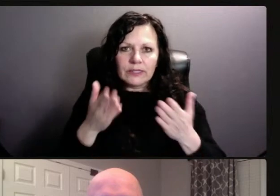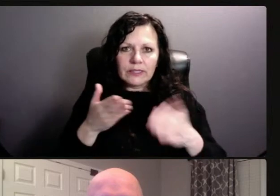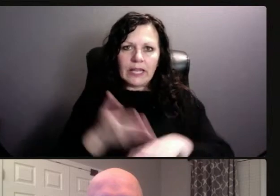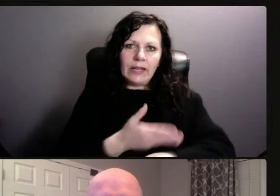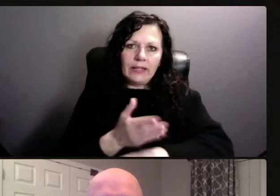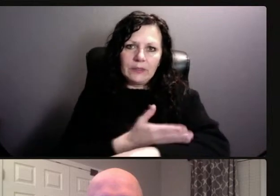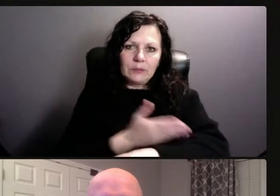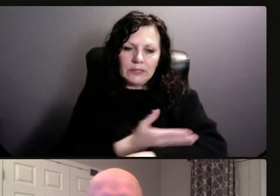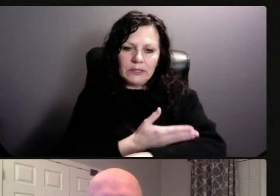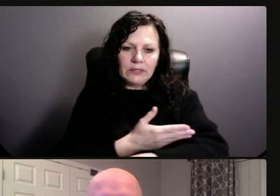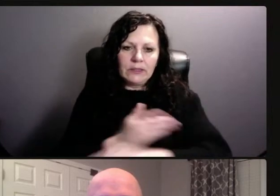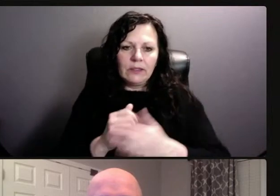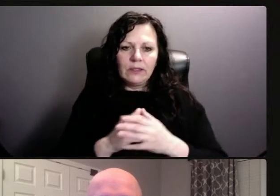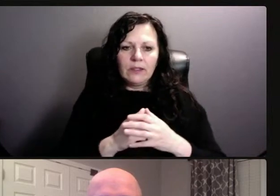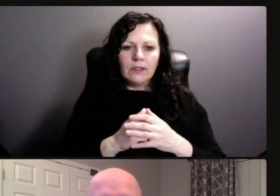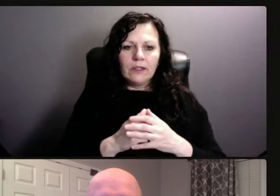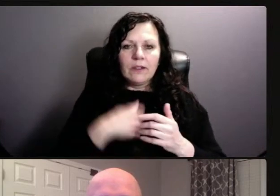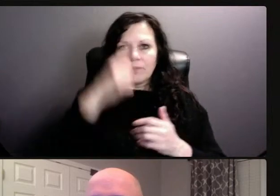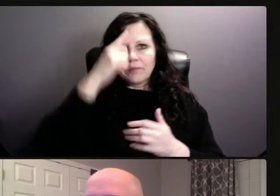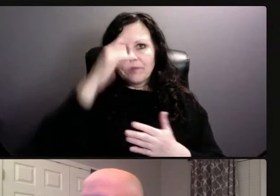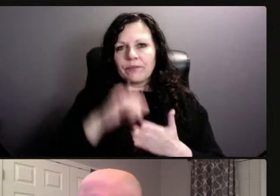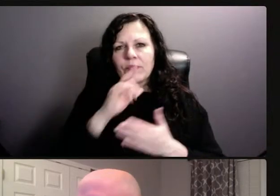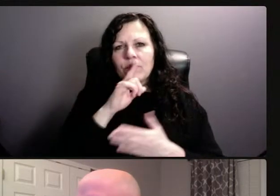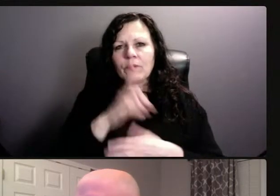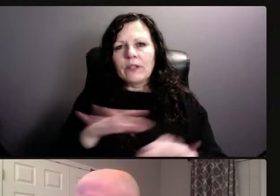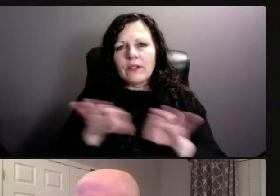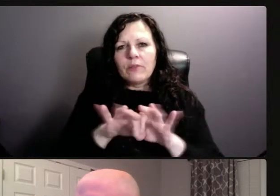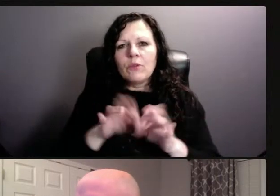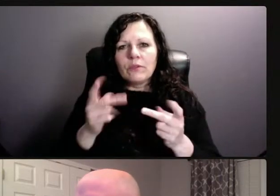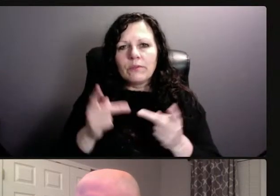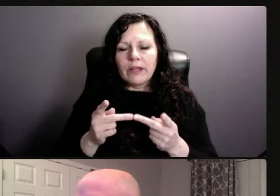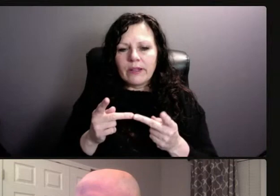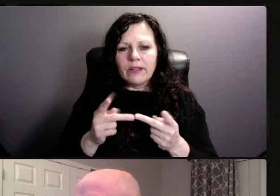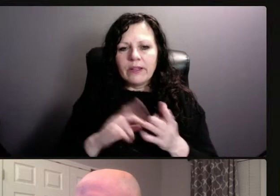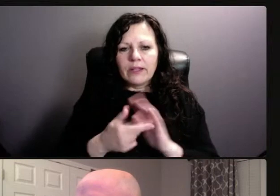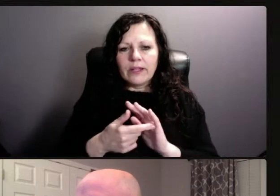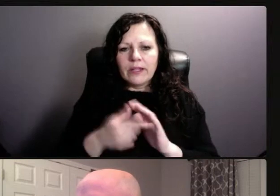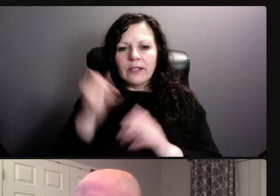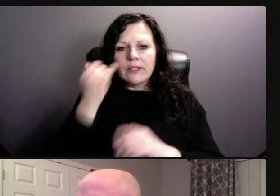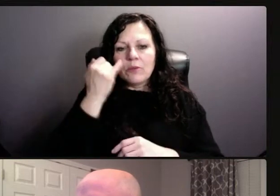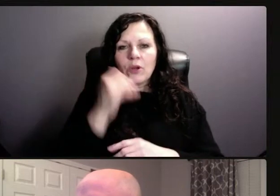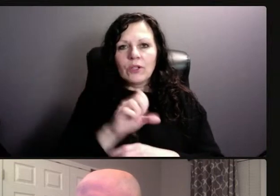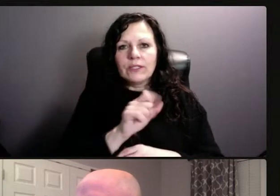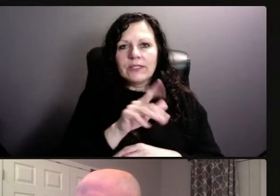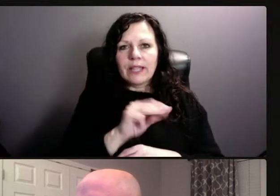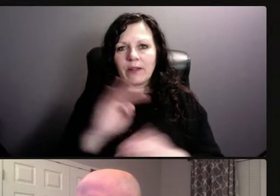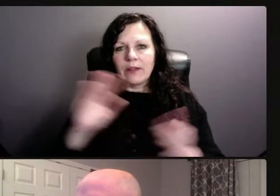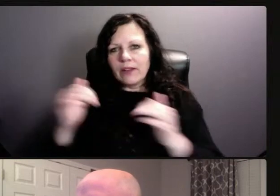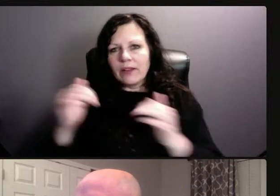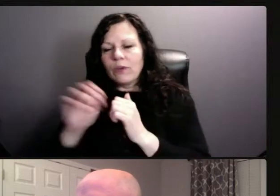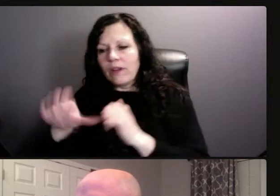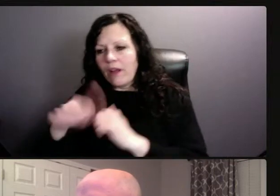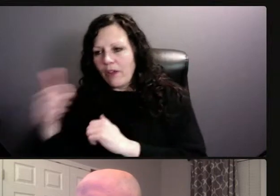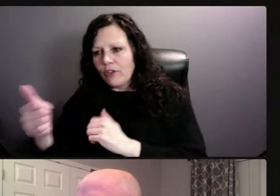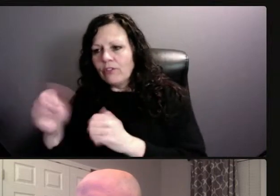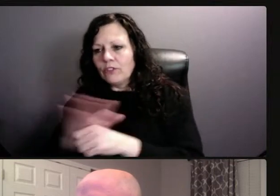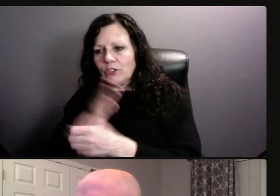YEAH, THAT'S A GREAT QUESTION. SO IF WE THINK ABOUT